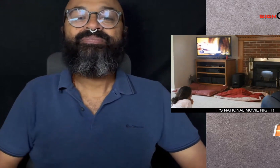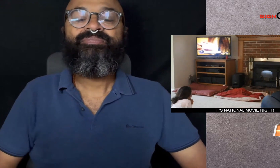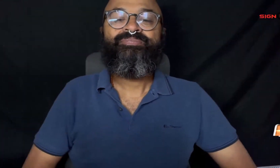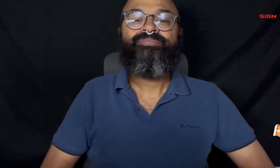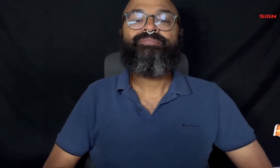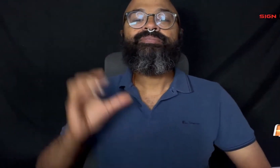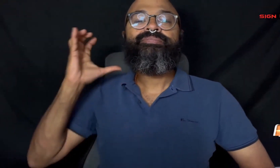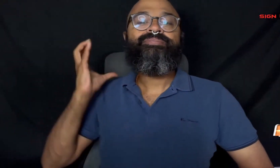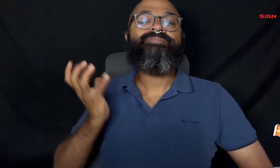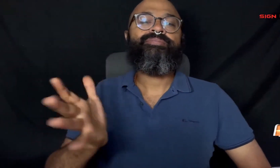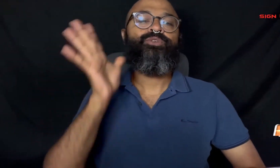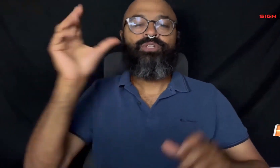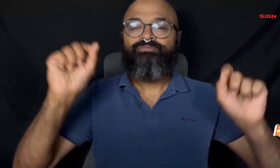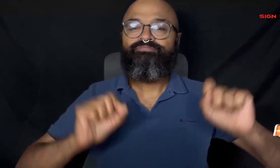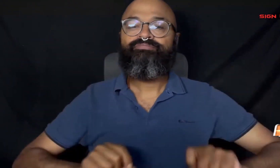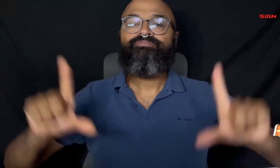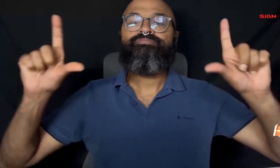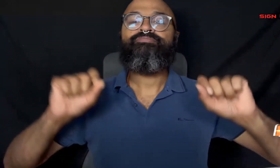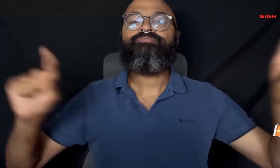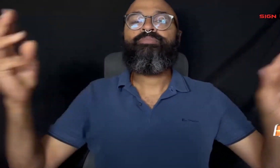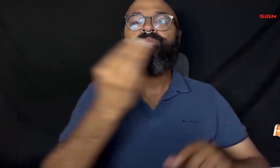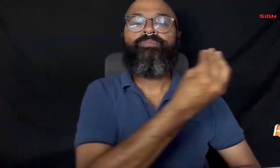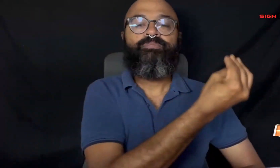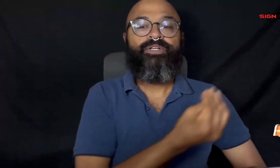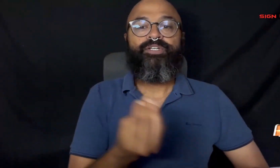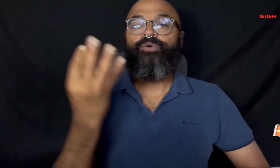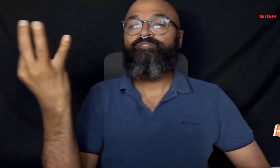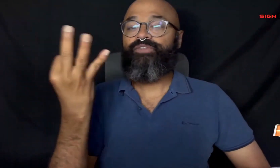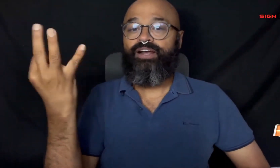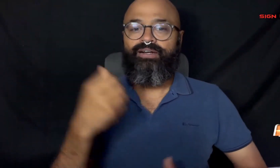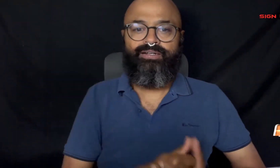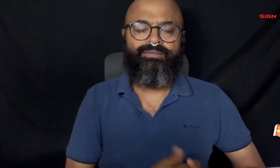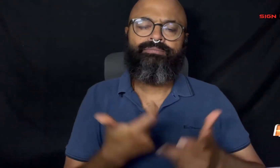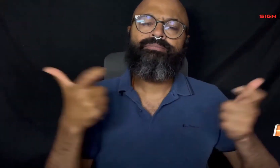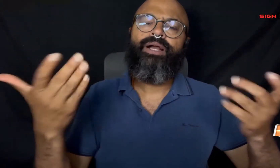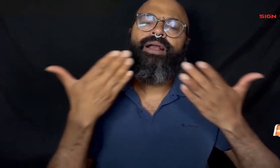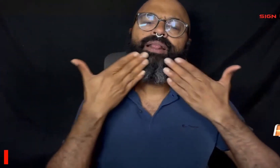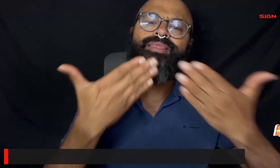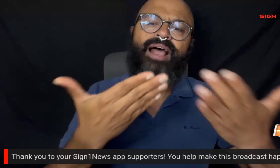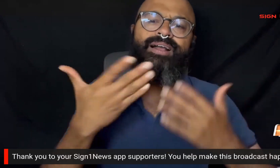Sign1News will be broadcasting updates Monday through Friday a big thank you to our Sign1News